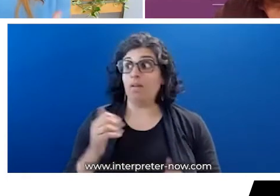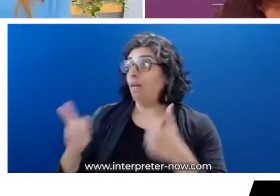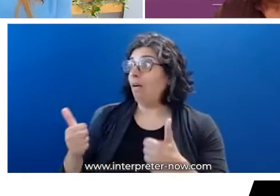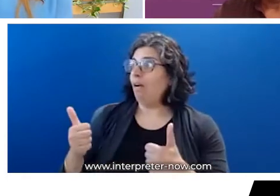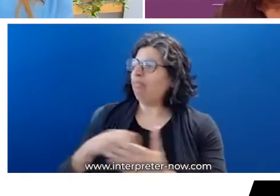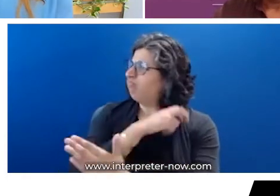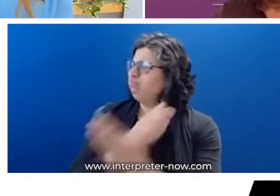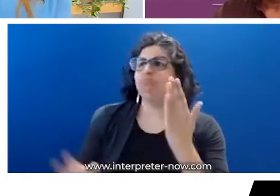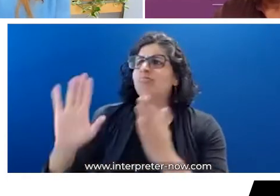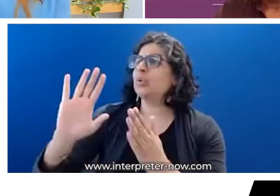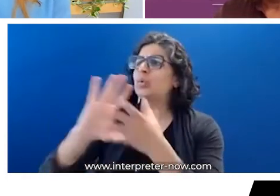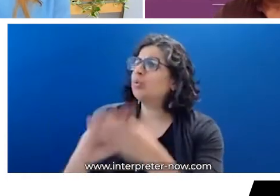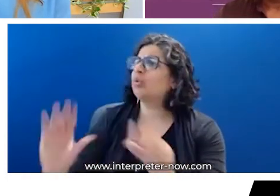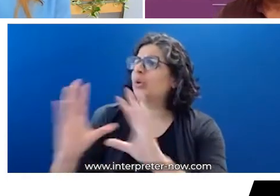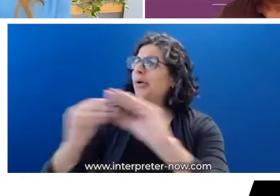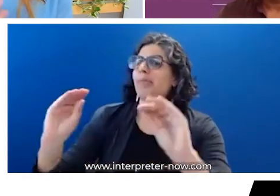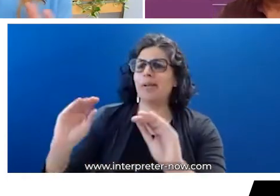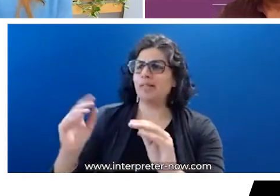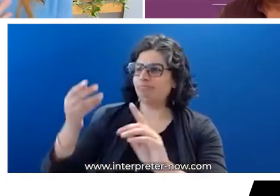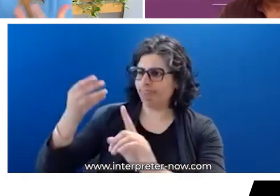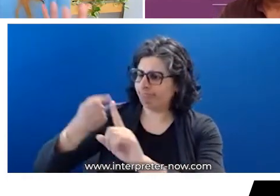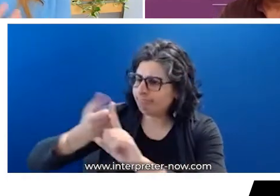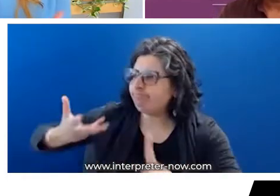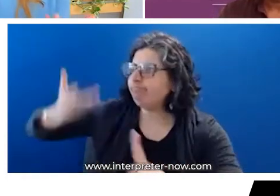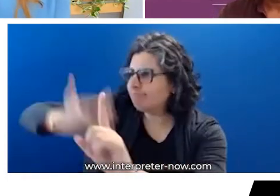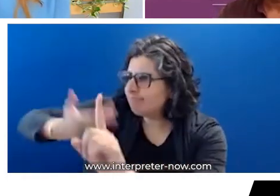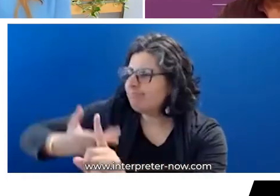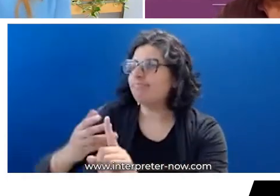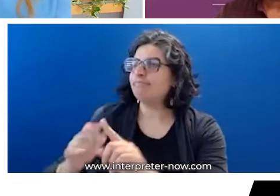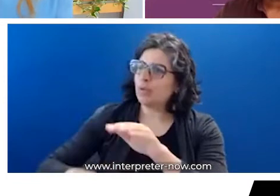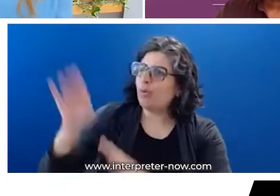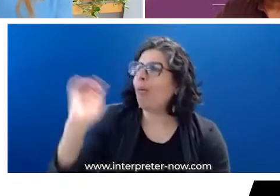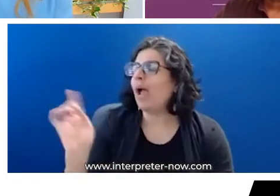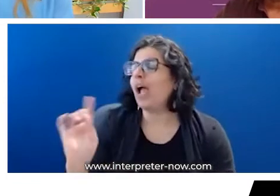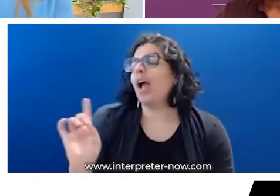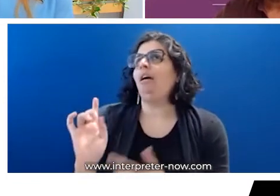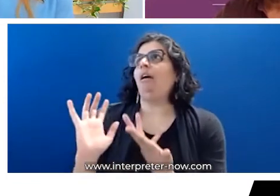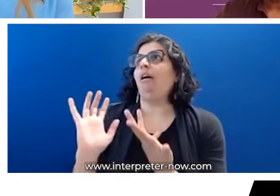Can you tell us about you and maybe start with where you grew up and with how you ended